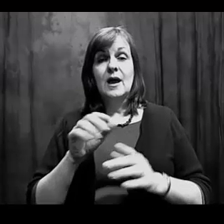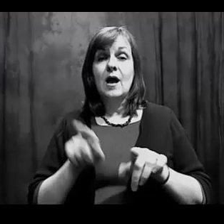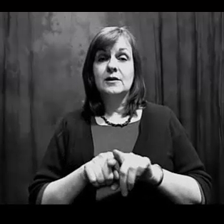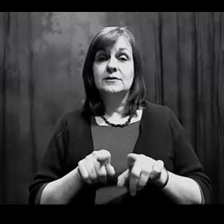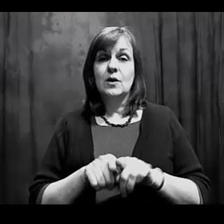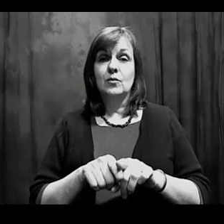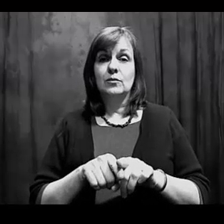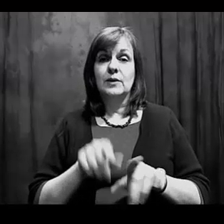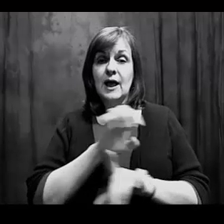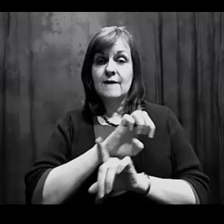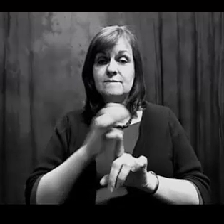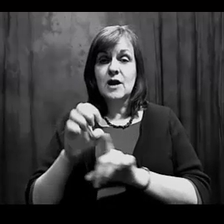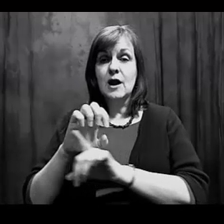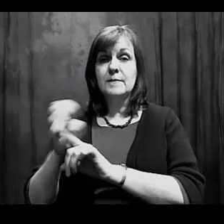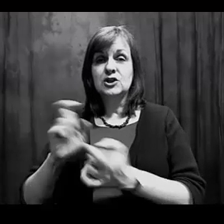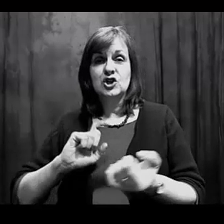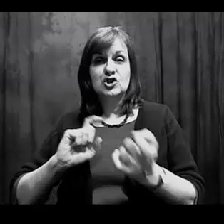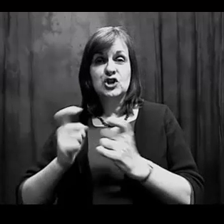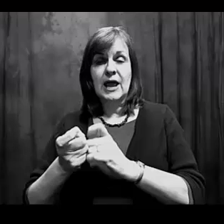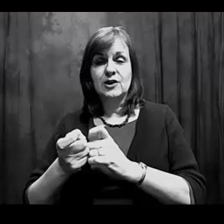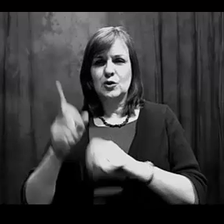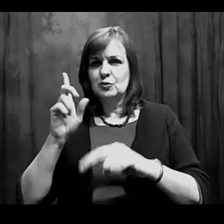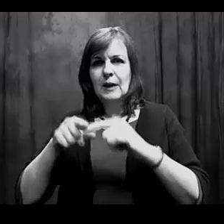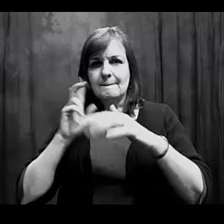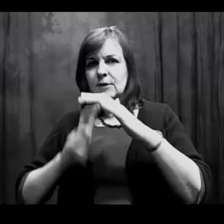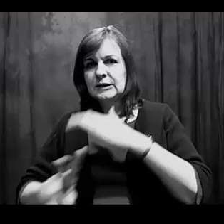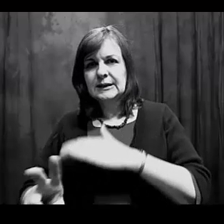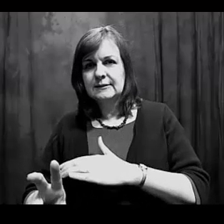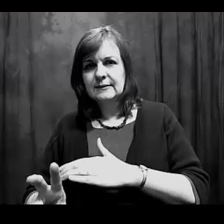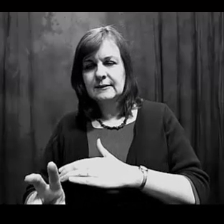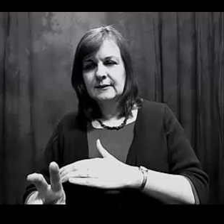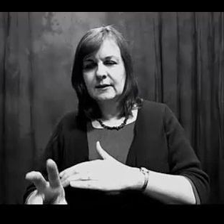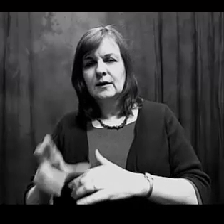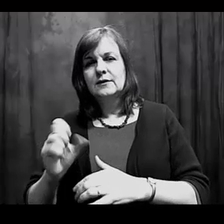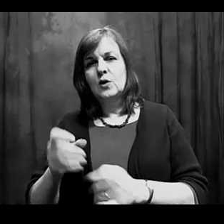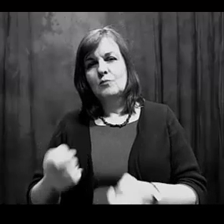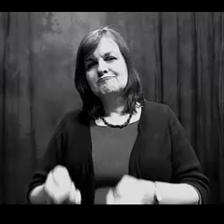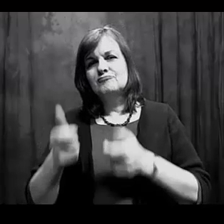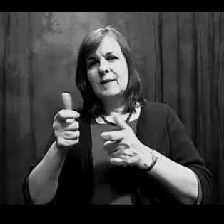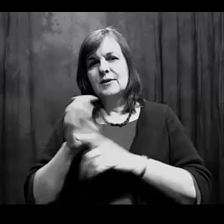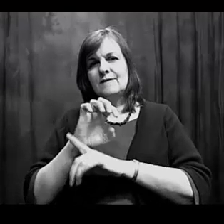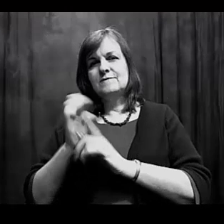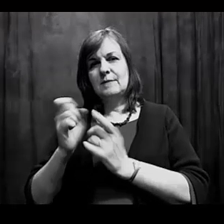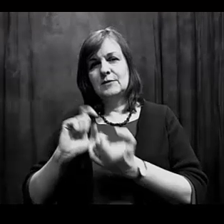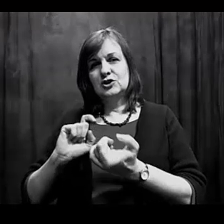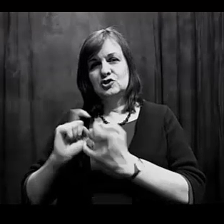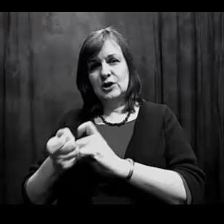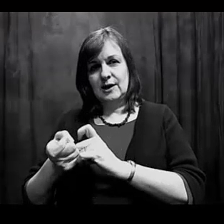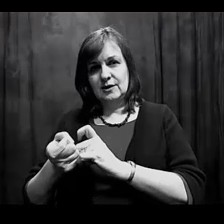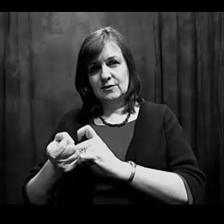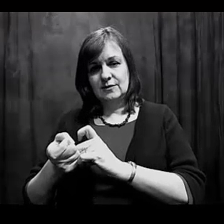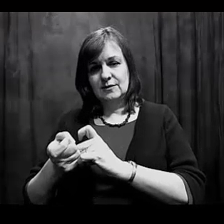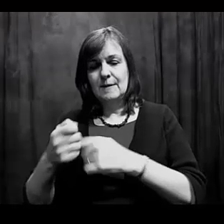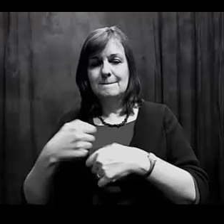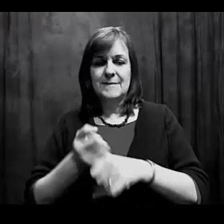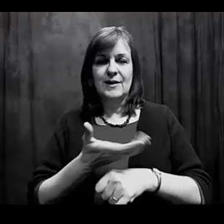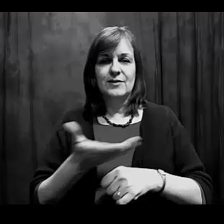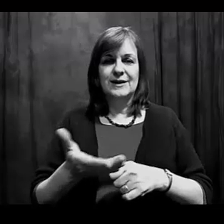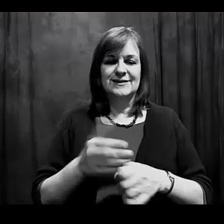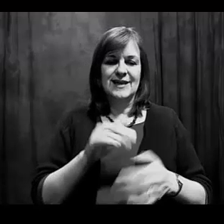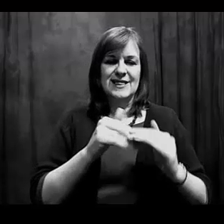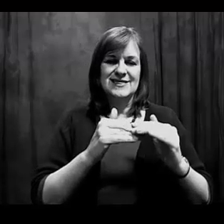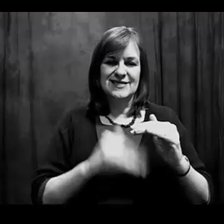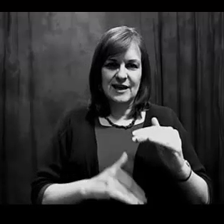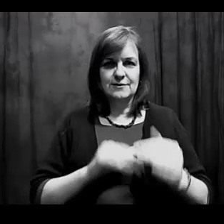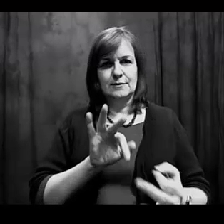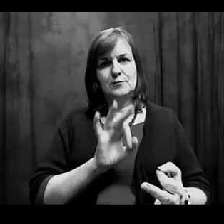but I wouldn't say that any of them are perfect! you can find a way better ways to swim than with that arm you've got sticking out the side